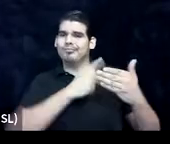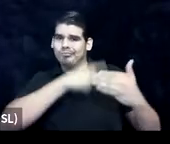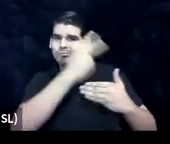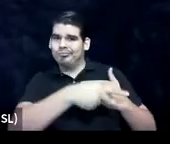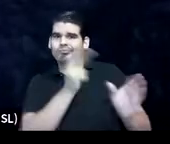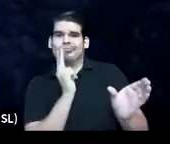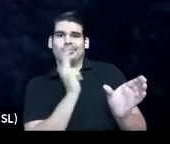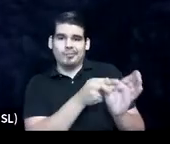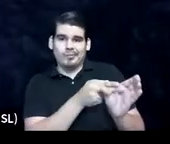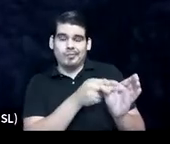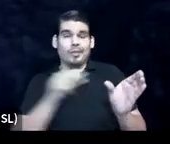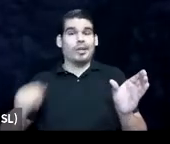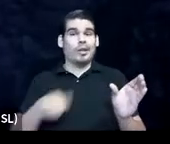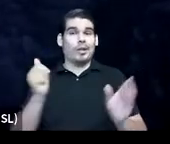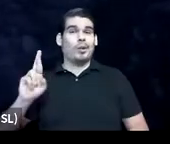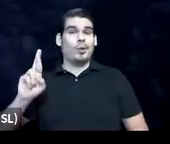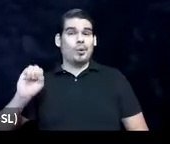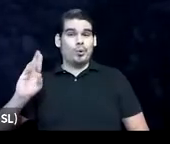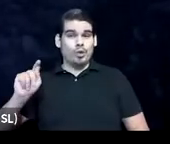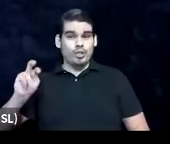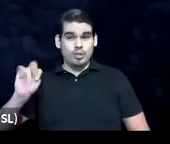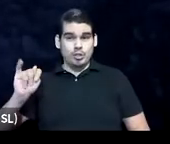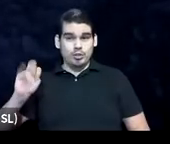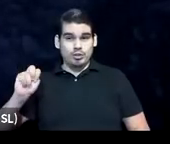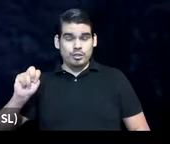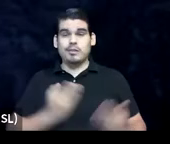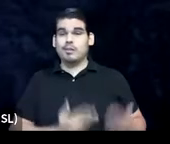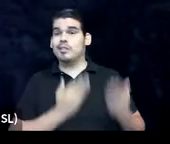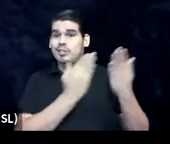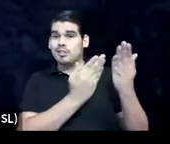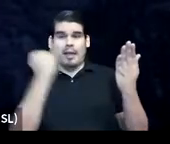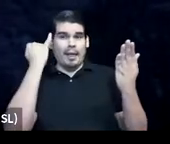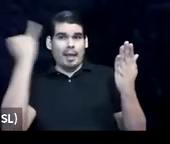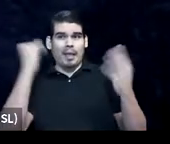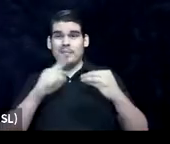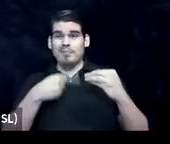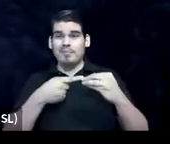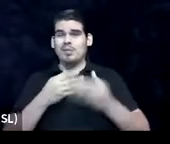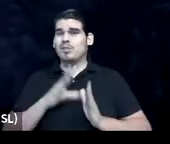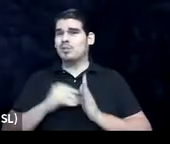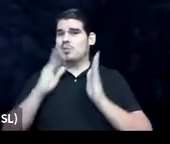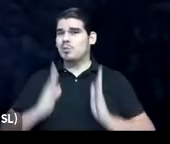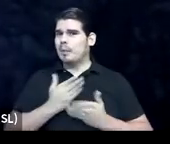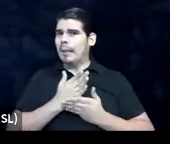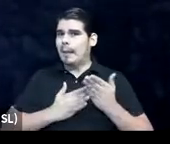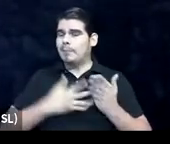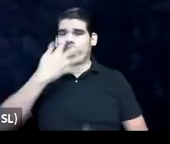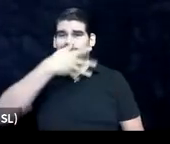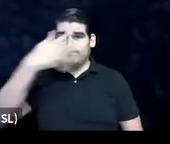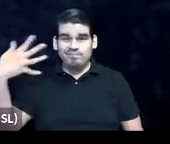for them, especially given that we are in a time of a global pandemic and there's so many